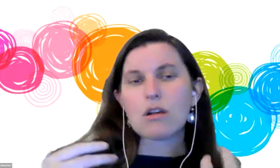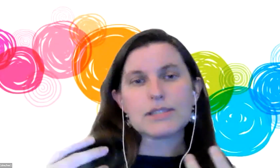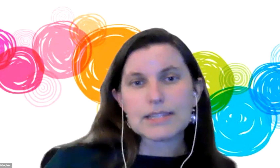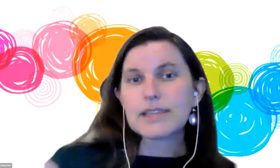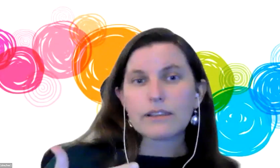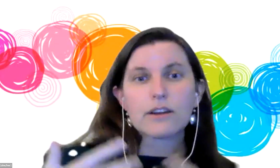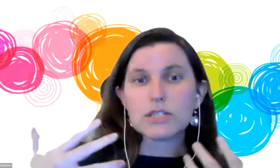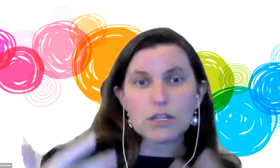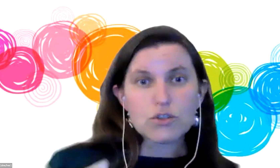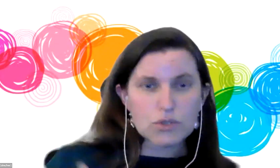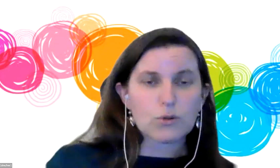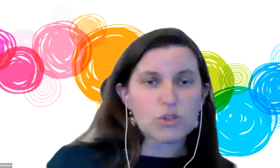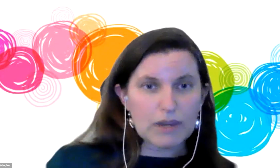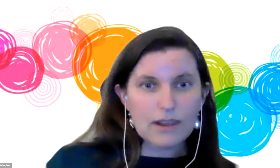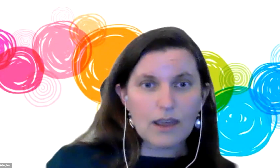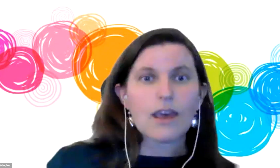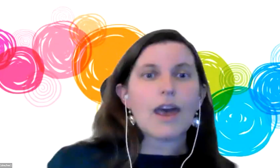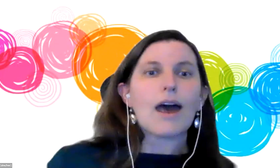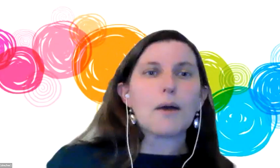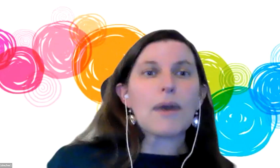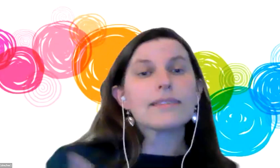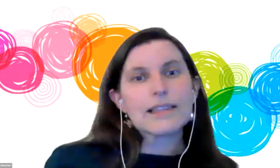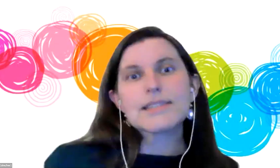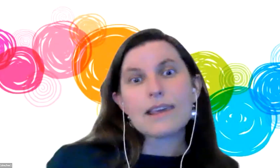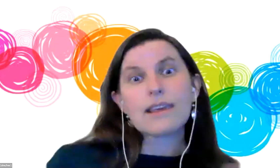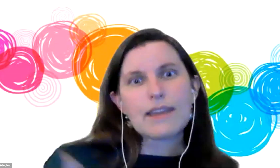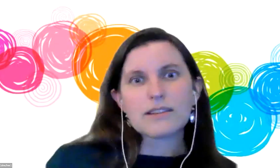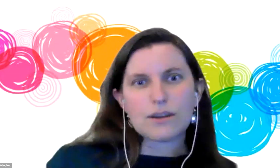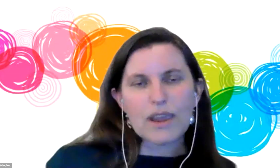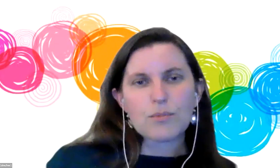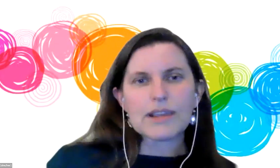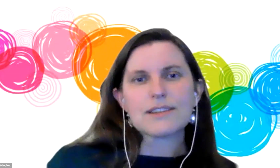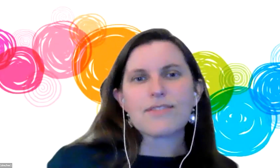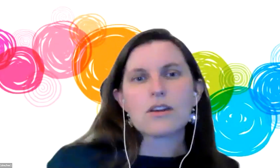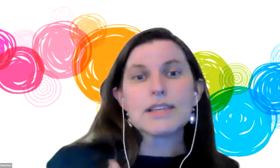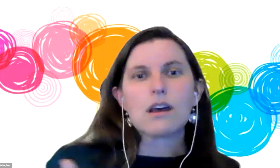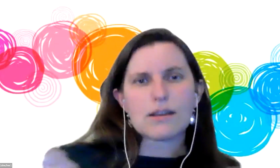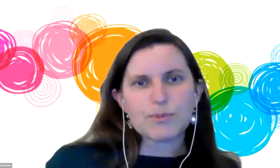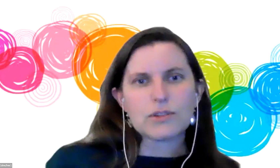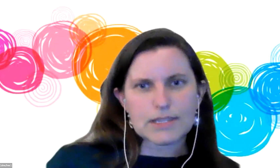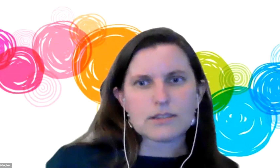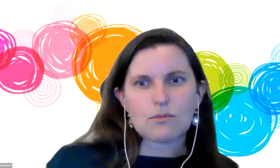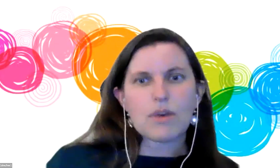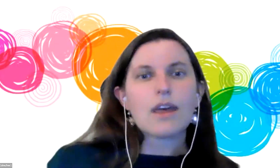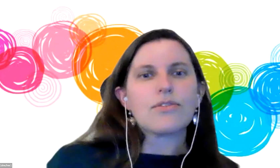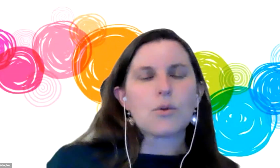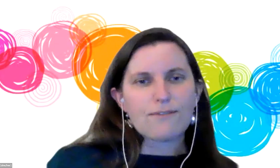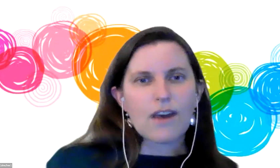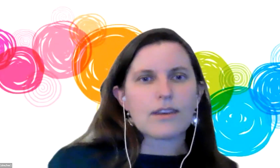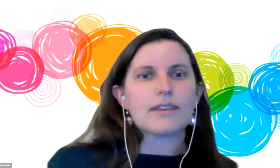need to fix this. You can reach out to your friends and your networks and ask them to make calls and send letters